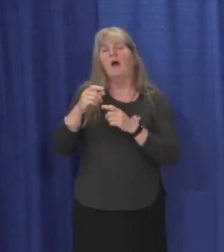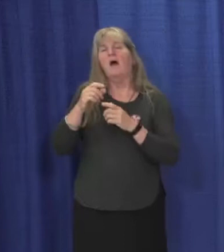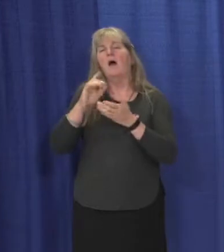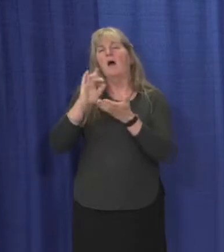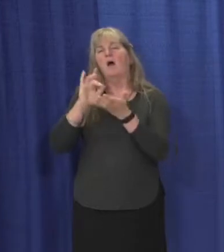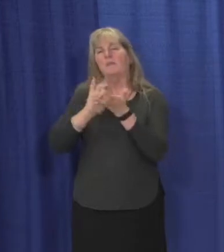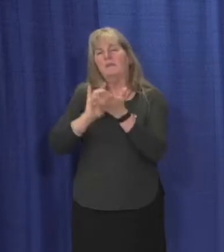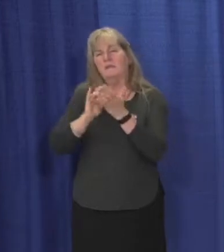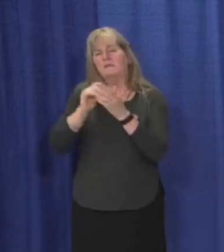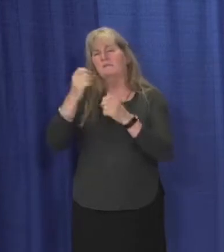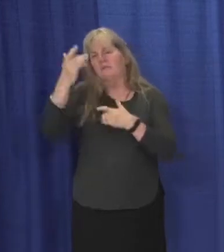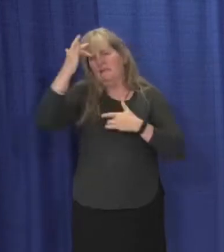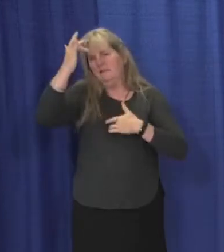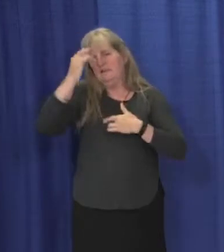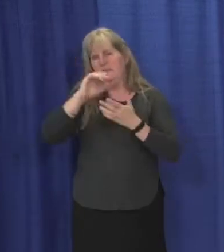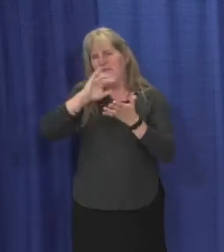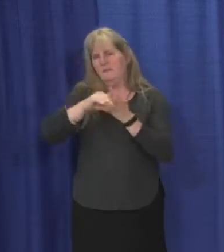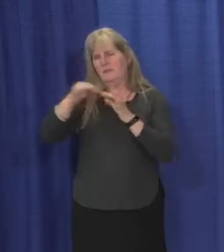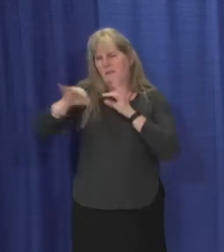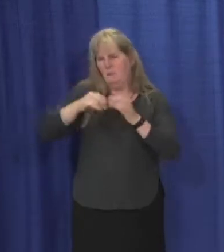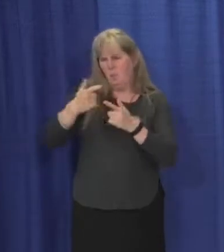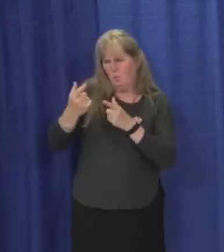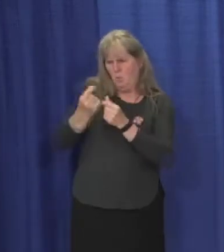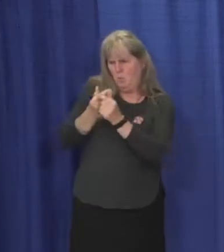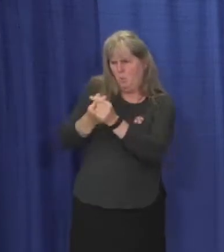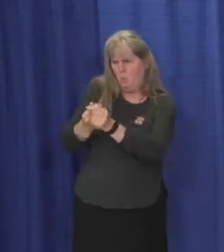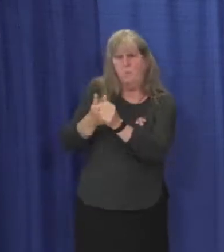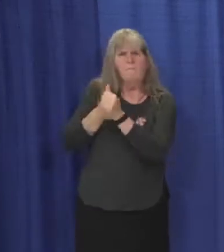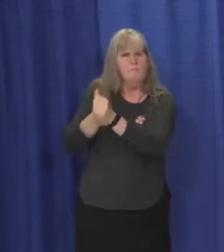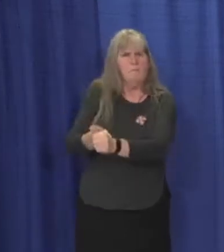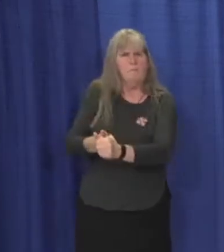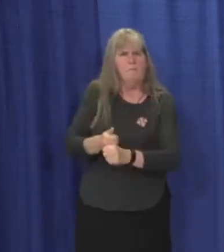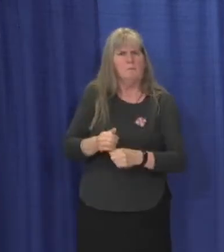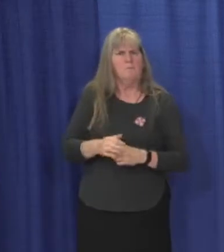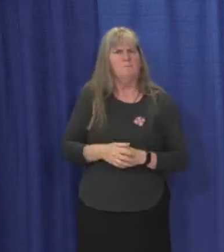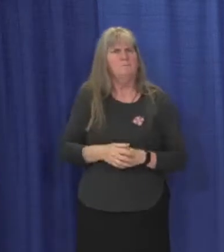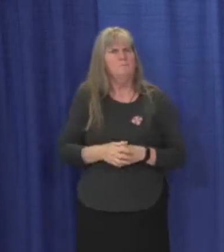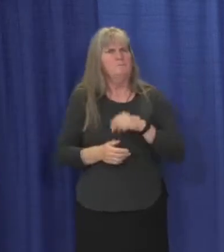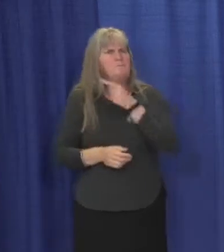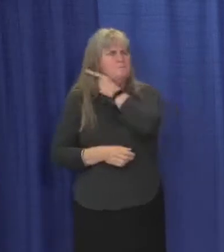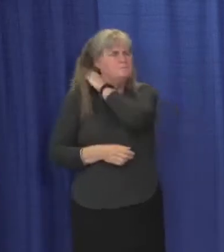YCDC on what to do next.